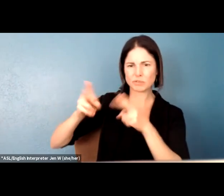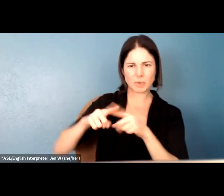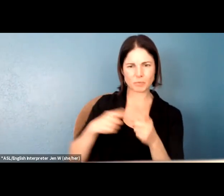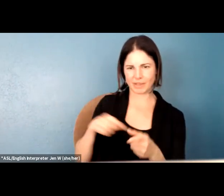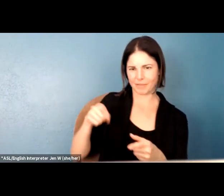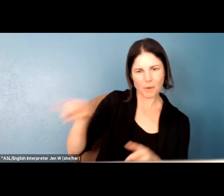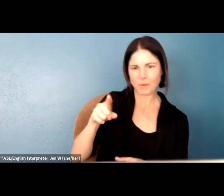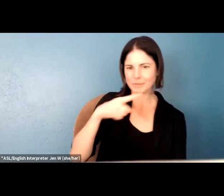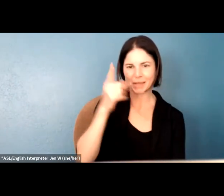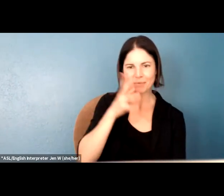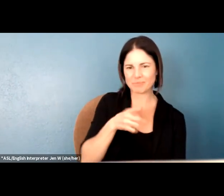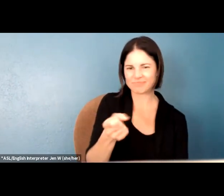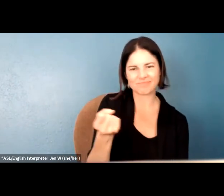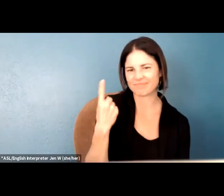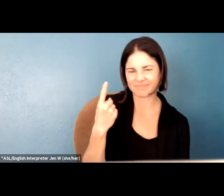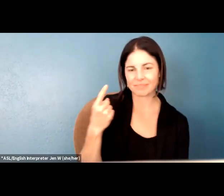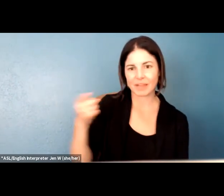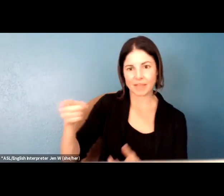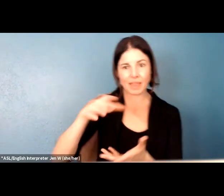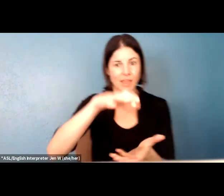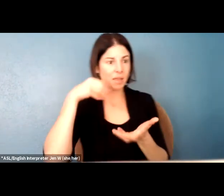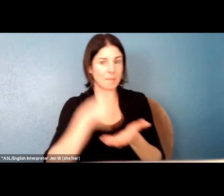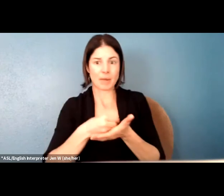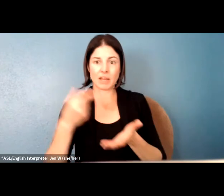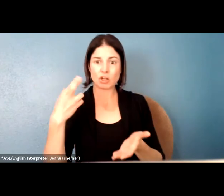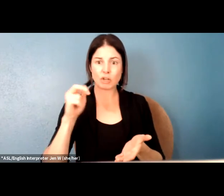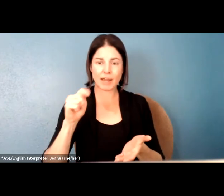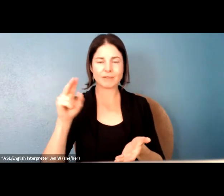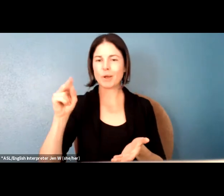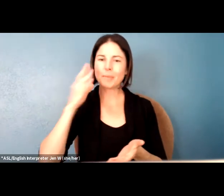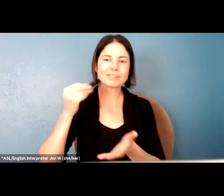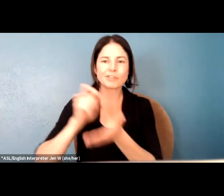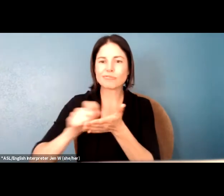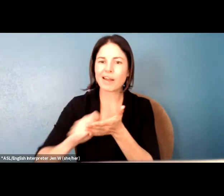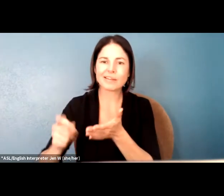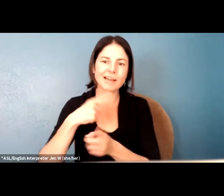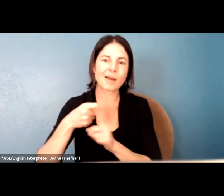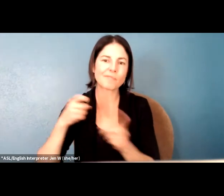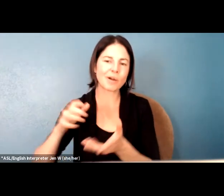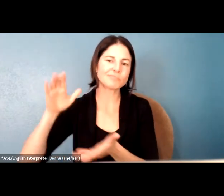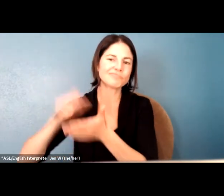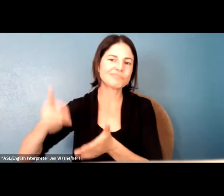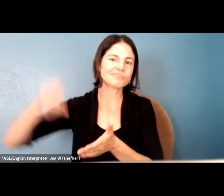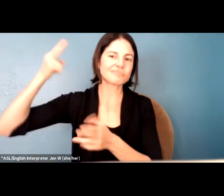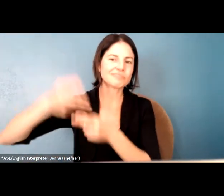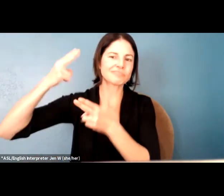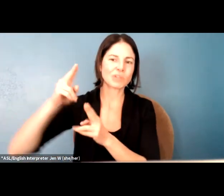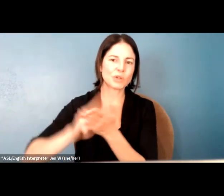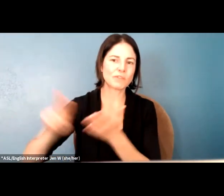women who won't get funded for that grant, because their writing doesn't come from the academy, or maybe completely unaware of those opportunities because they've been too busy